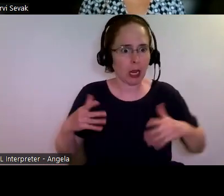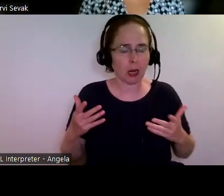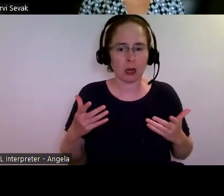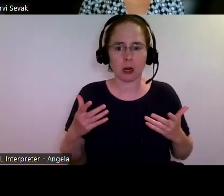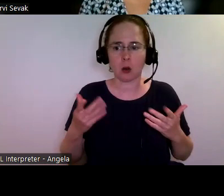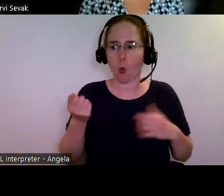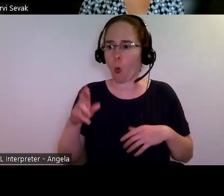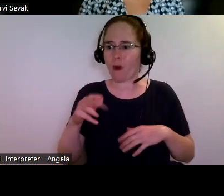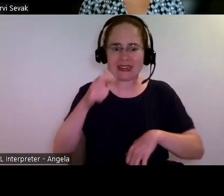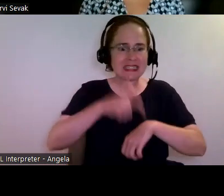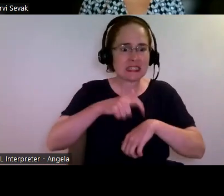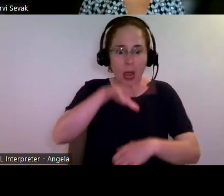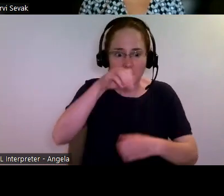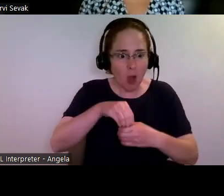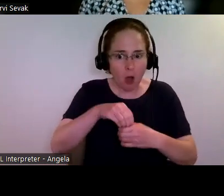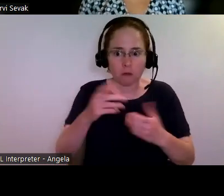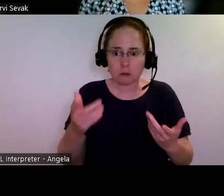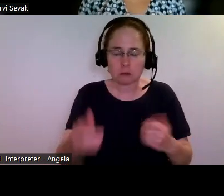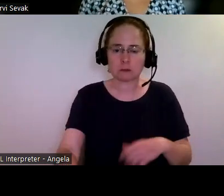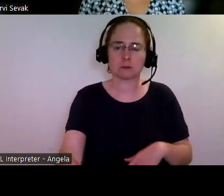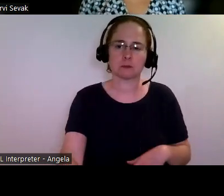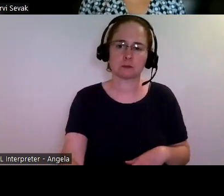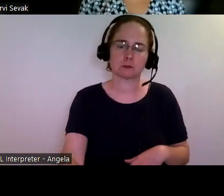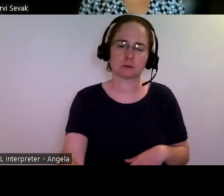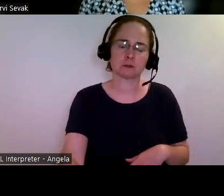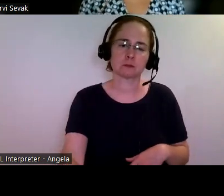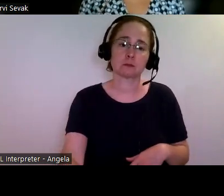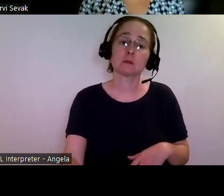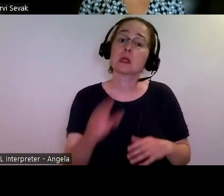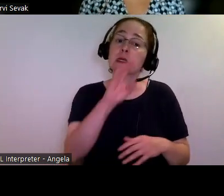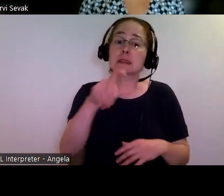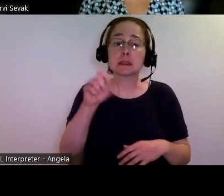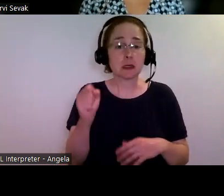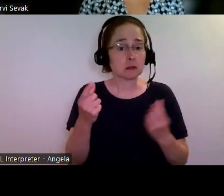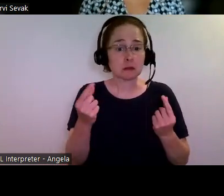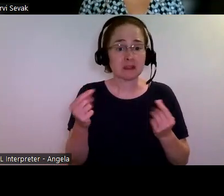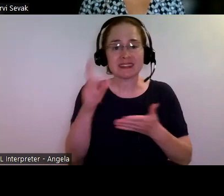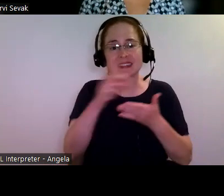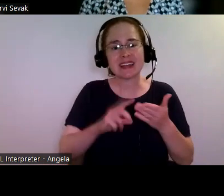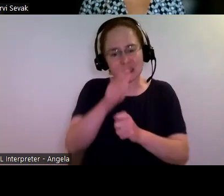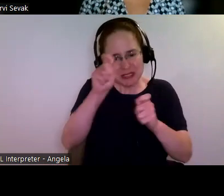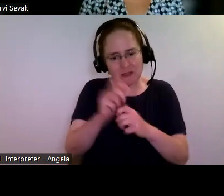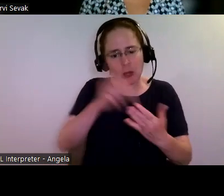time commitments? They said that CILs could design tailored programs based on participants' interests